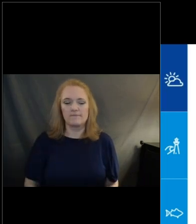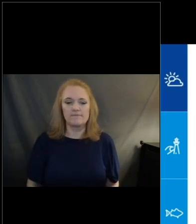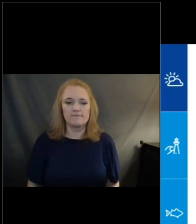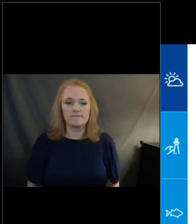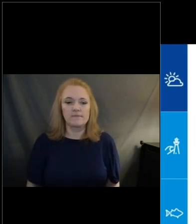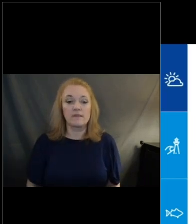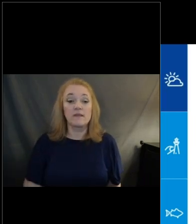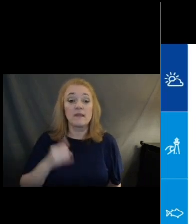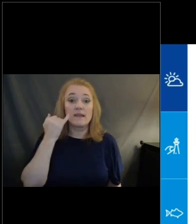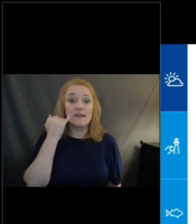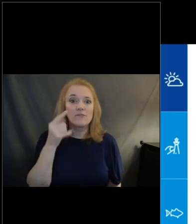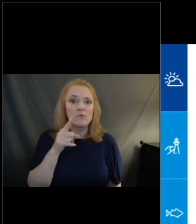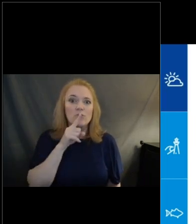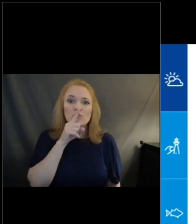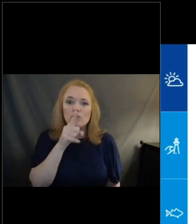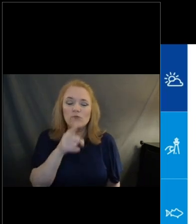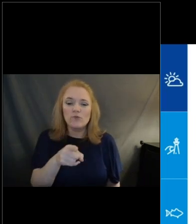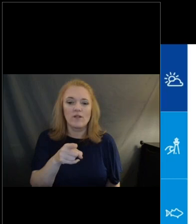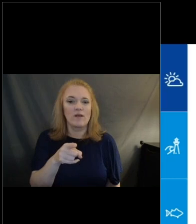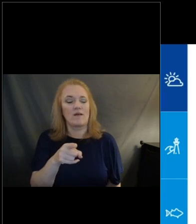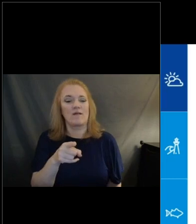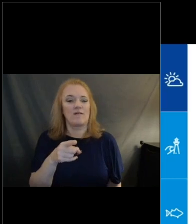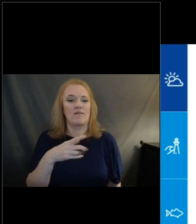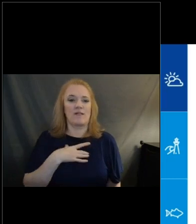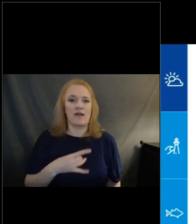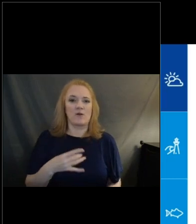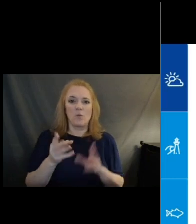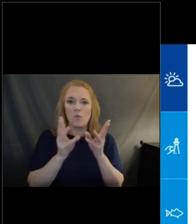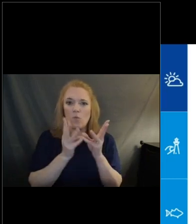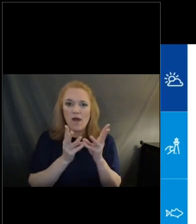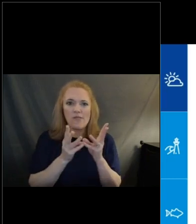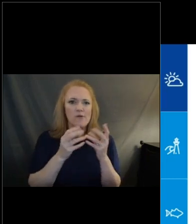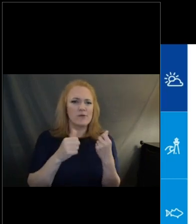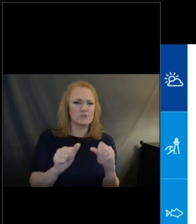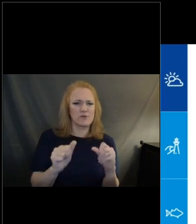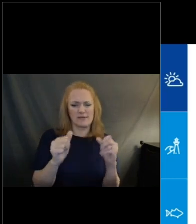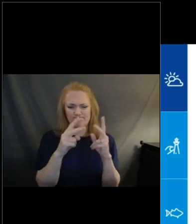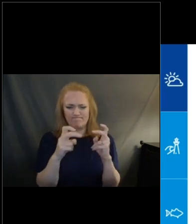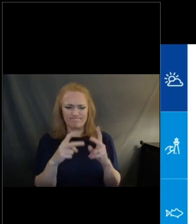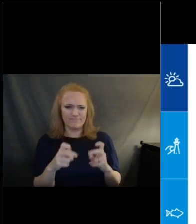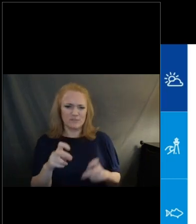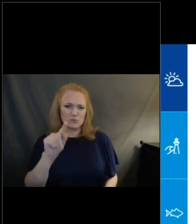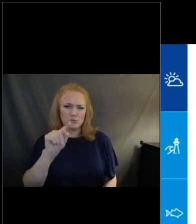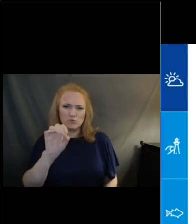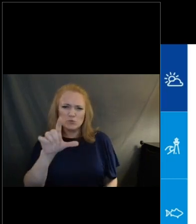If you're really into weather and trying to look at some of the tools that we use on a daily basis,